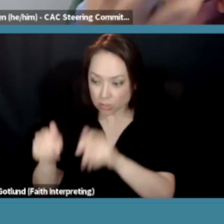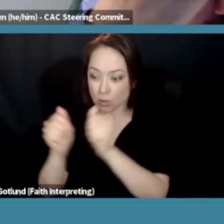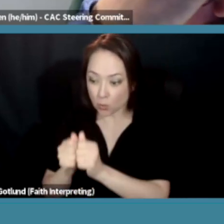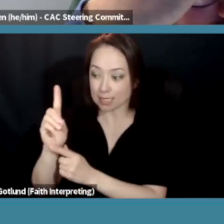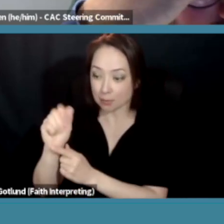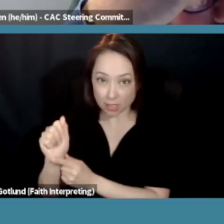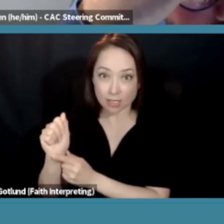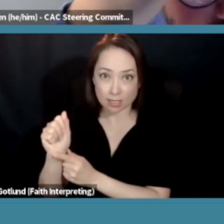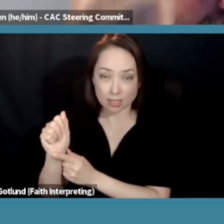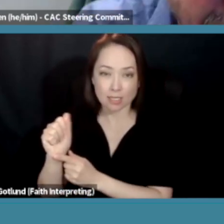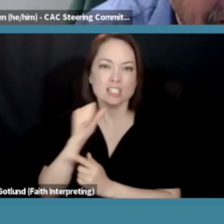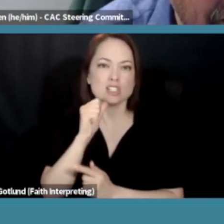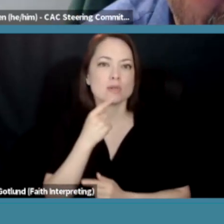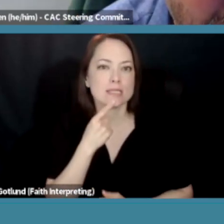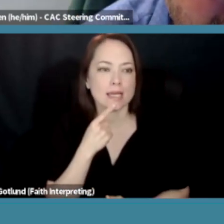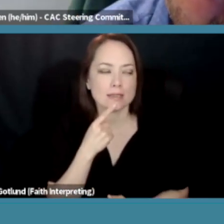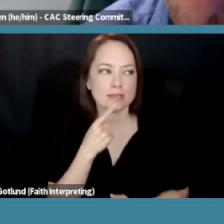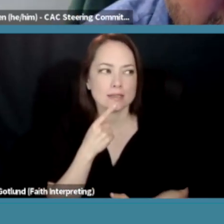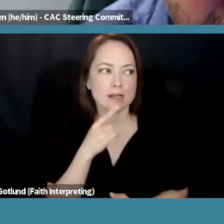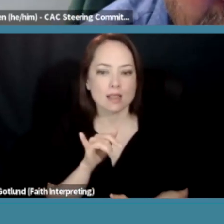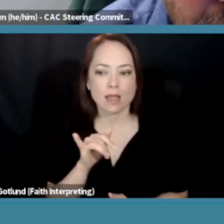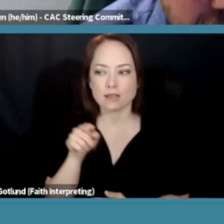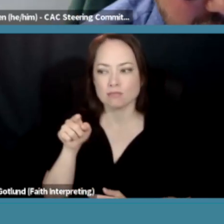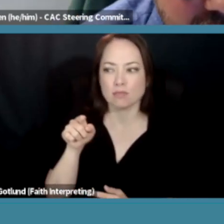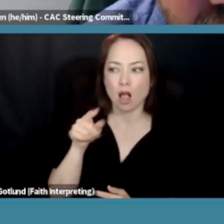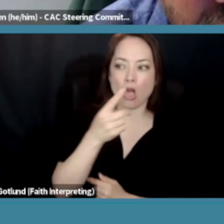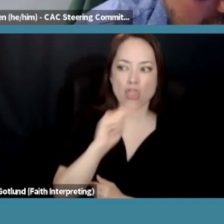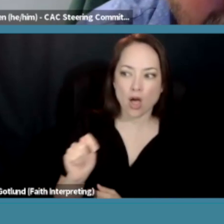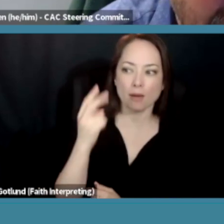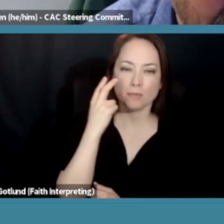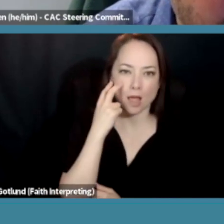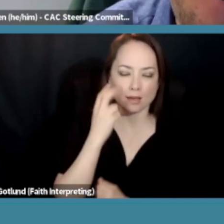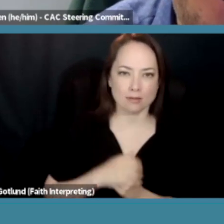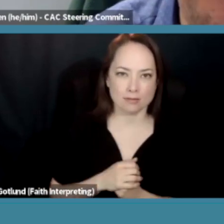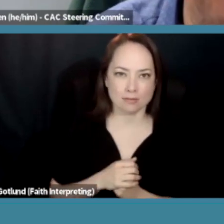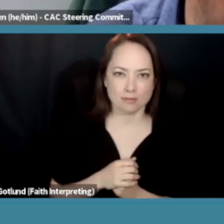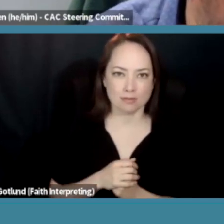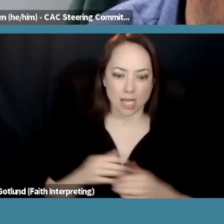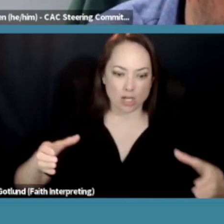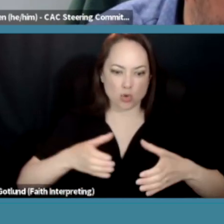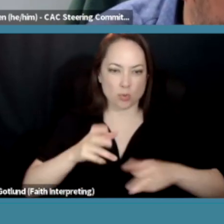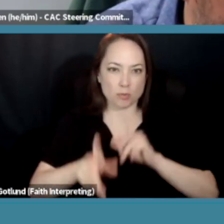Don't refer to it as just... As you would not refer to something as "The Blind" as a group of people.